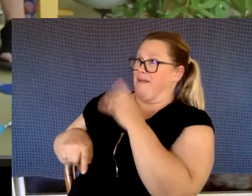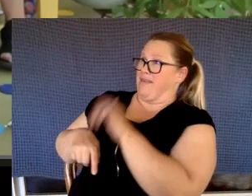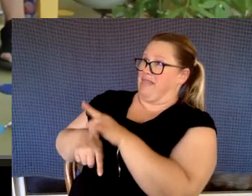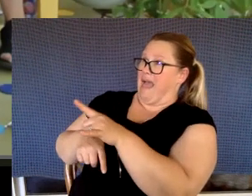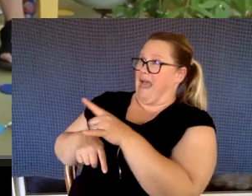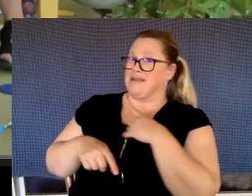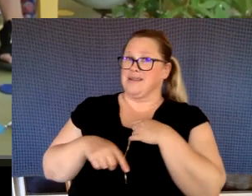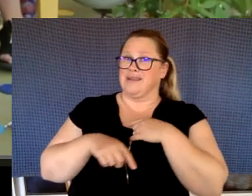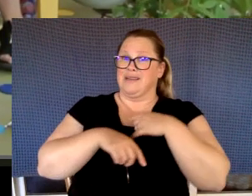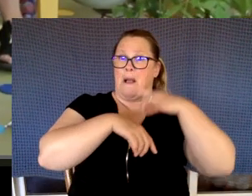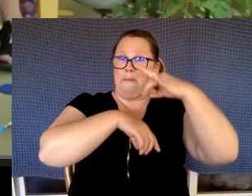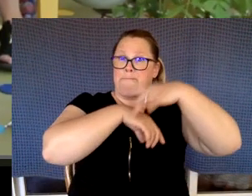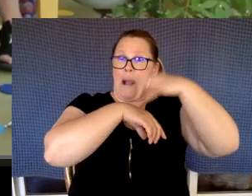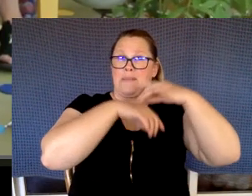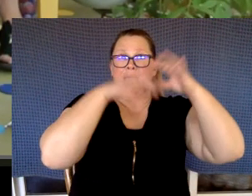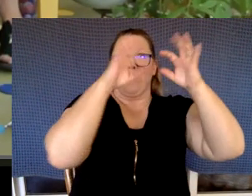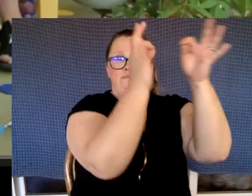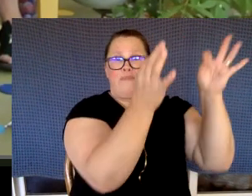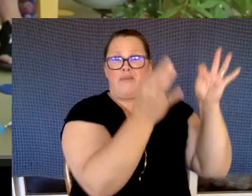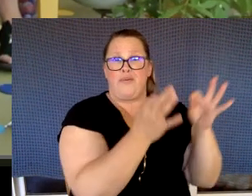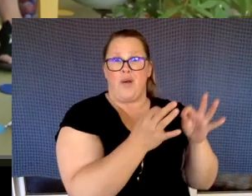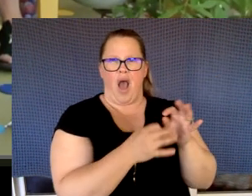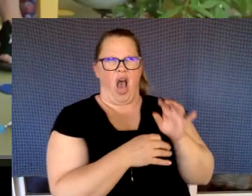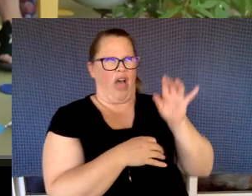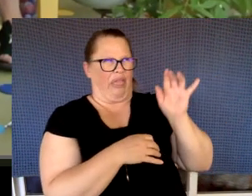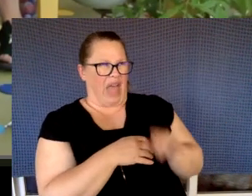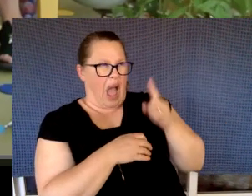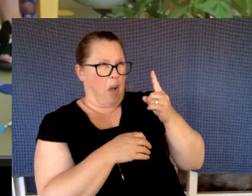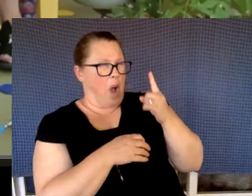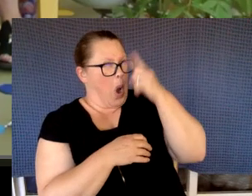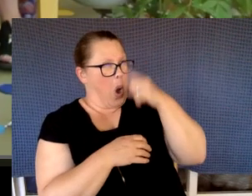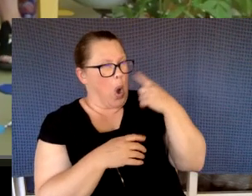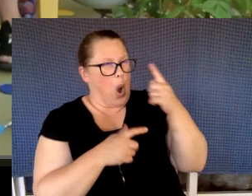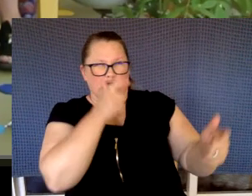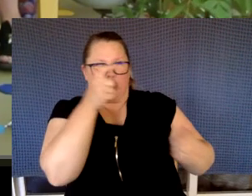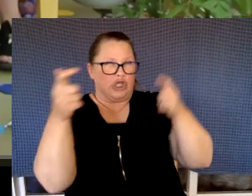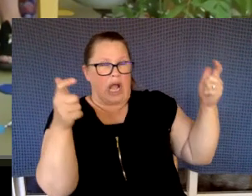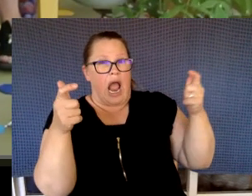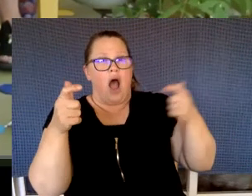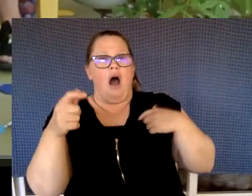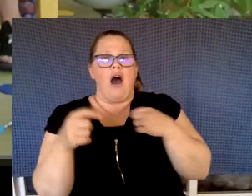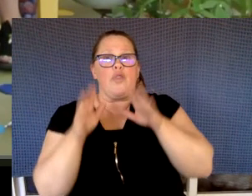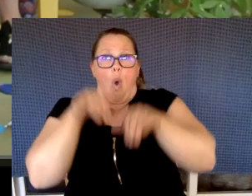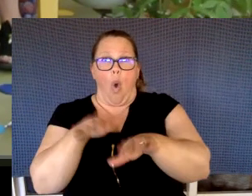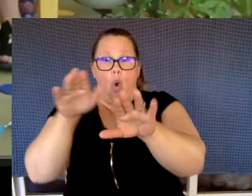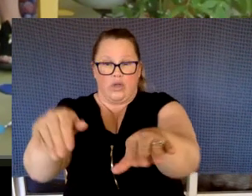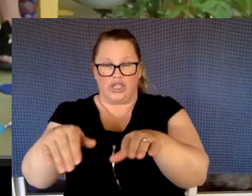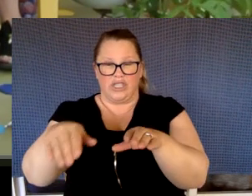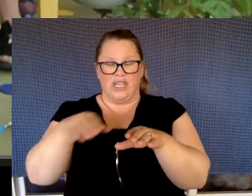version of that right here.That one looks gigantic. Tt's on a pier.